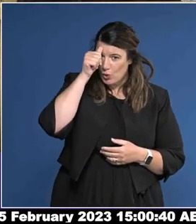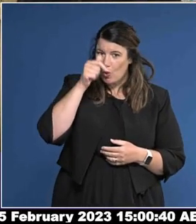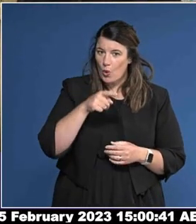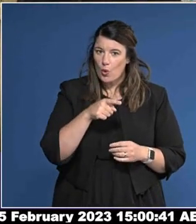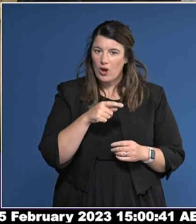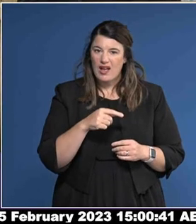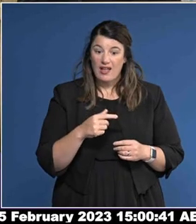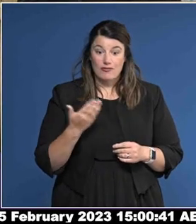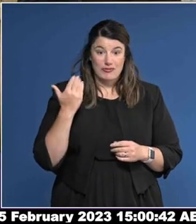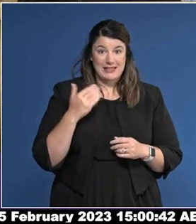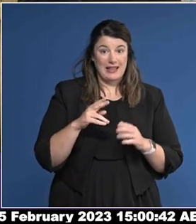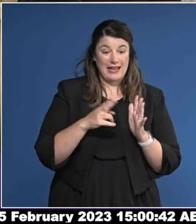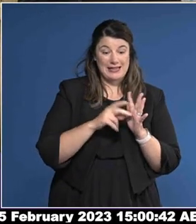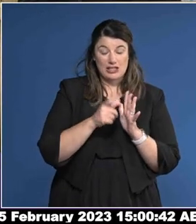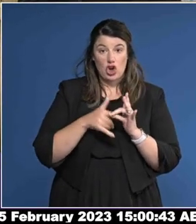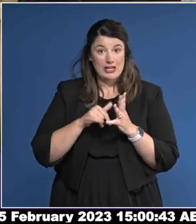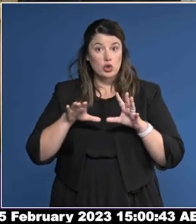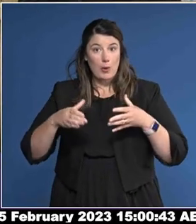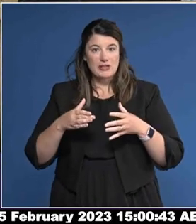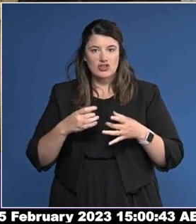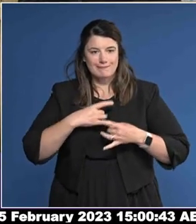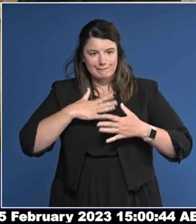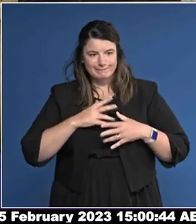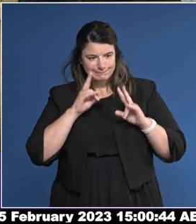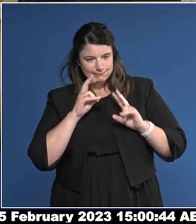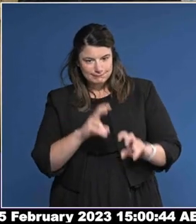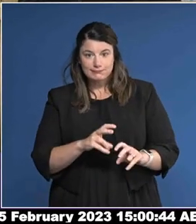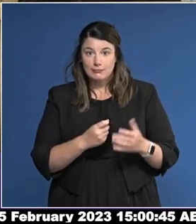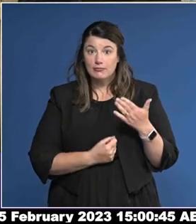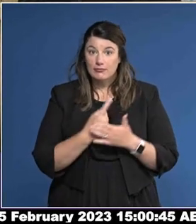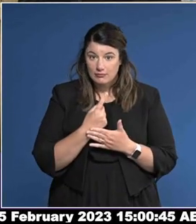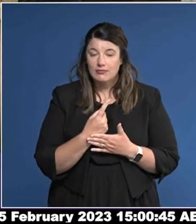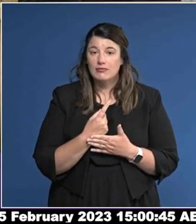report, and that report at page 113 deals with preventing ongoing risk.